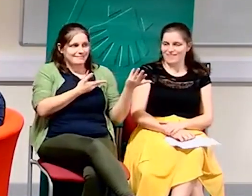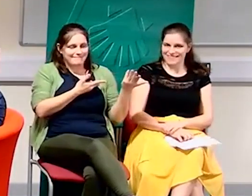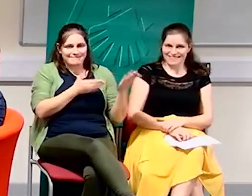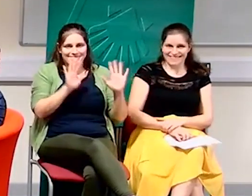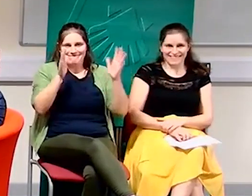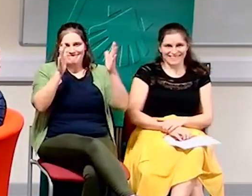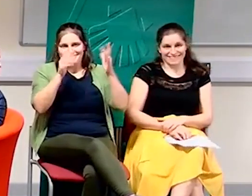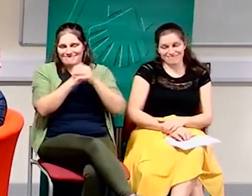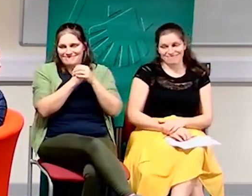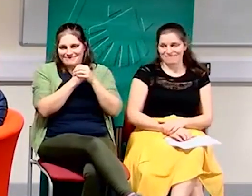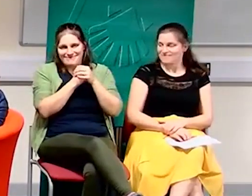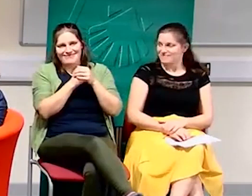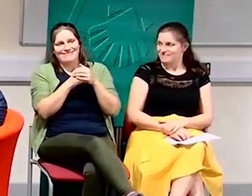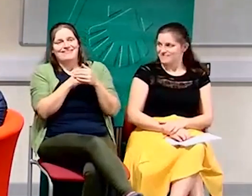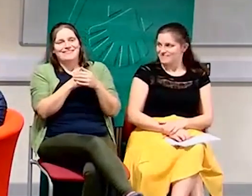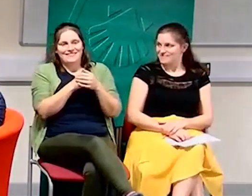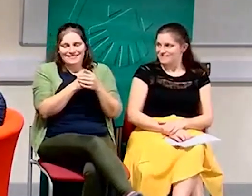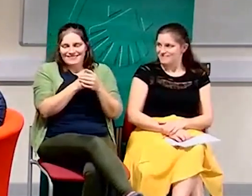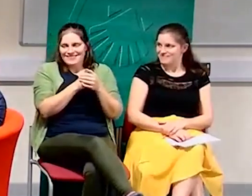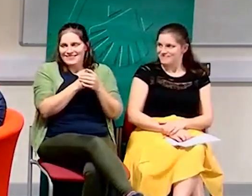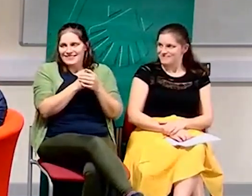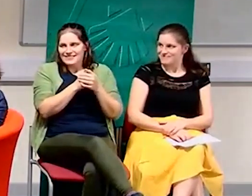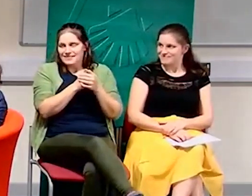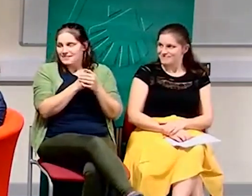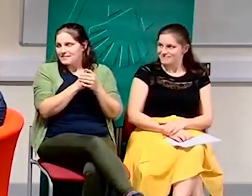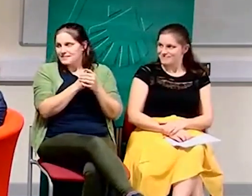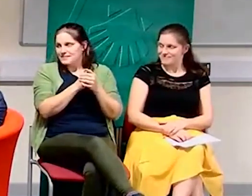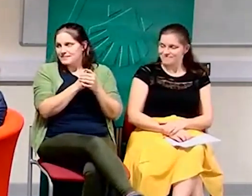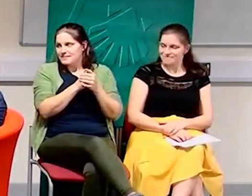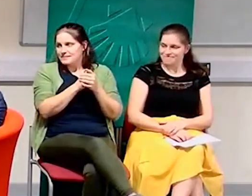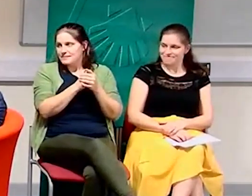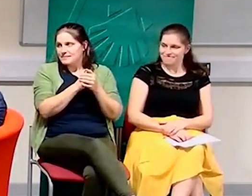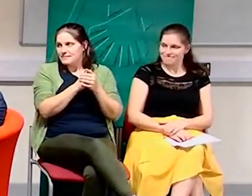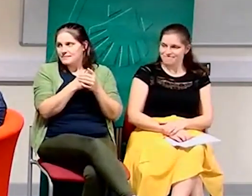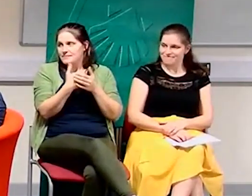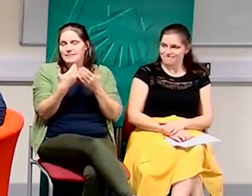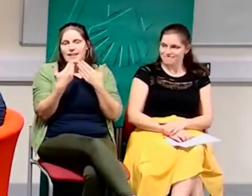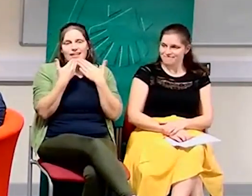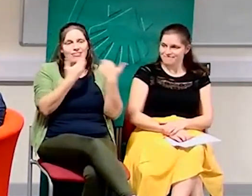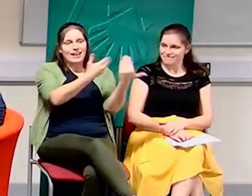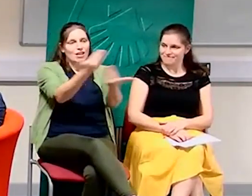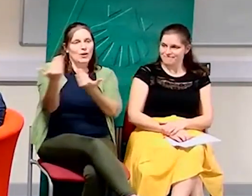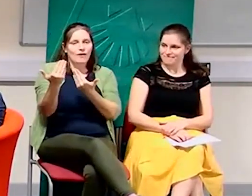Felicity and Anna and thank you to all of you that have joined us either here